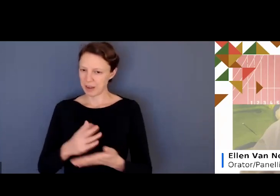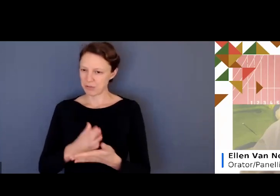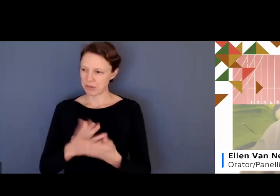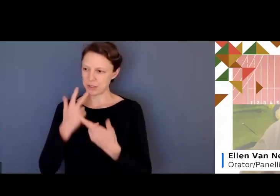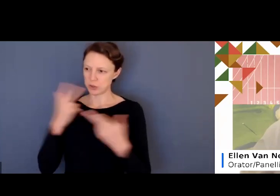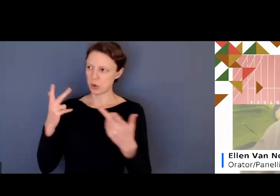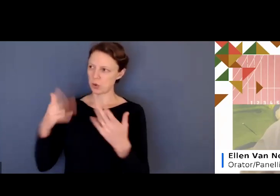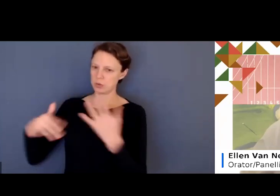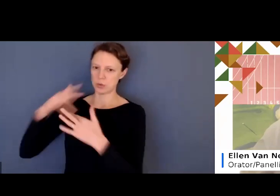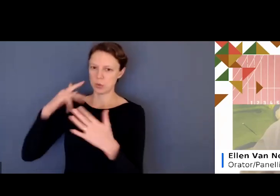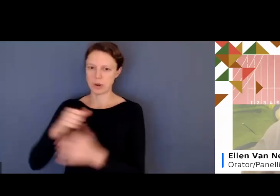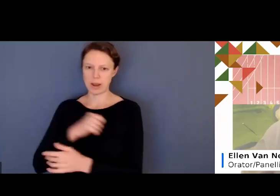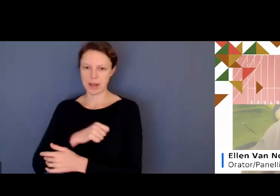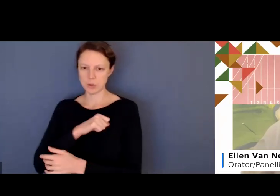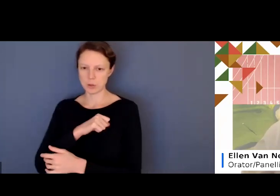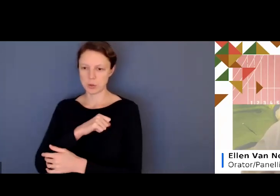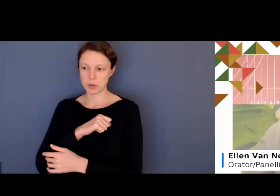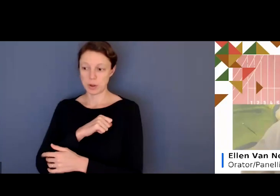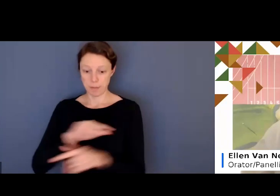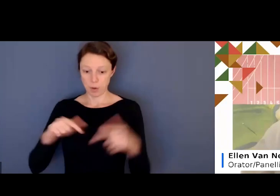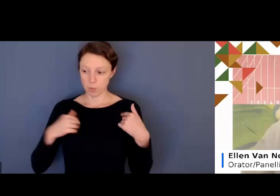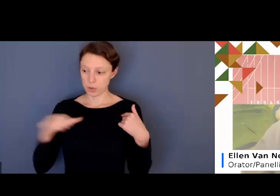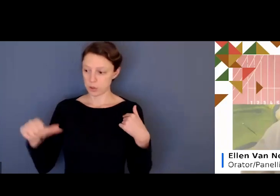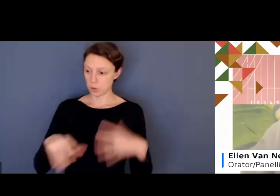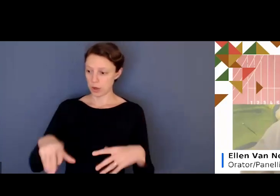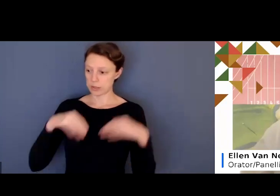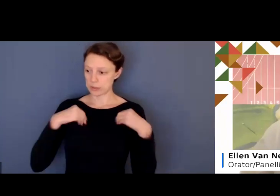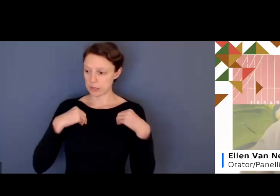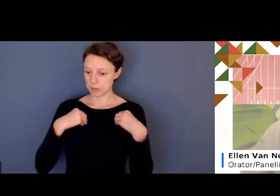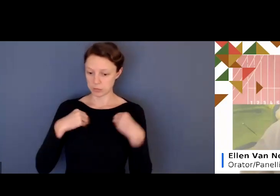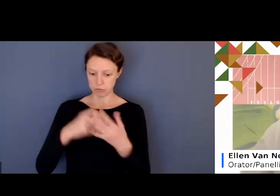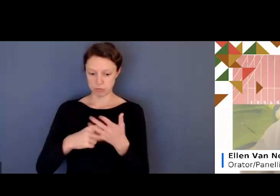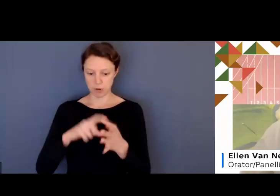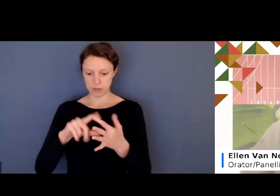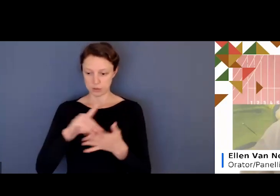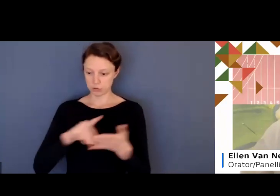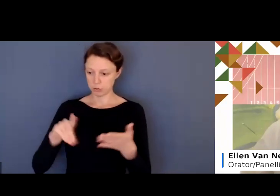as part of our sporting culture. There is absolutely no room